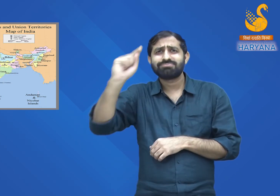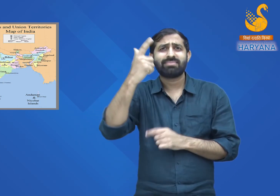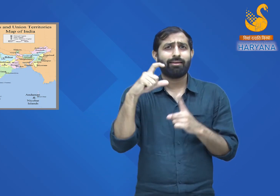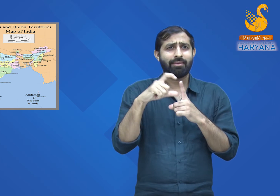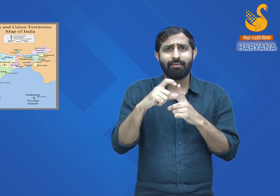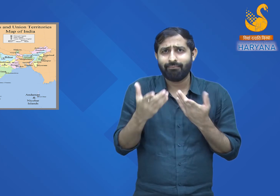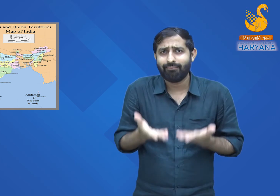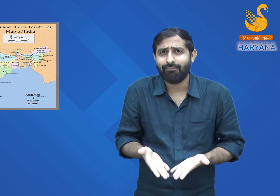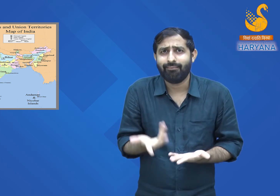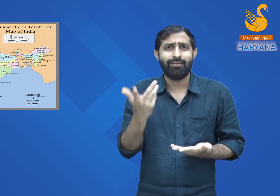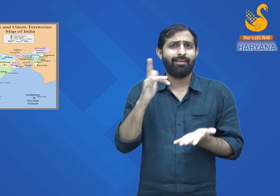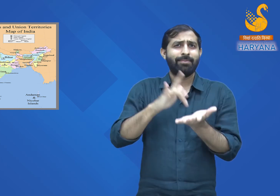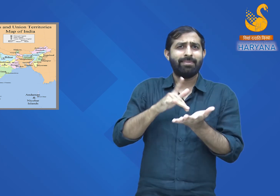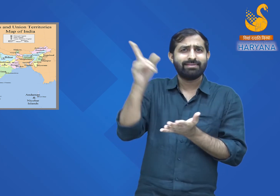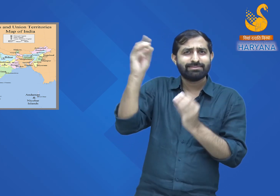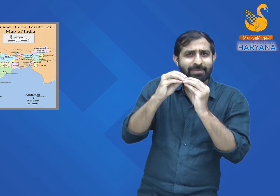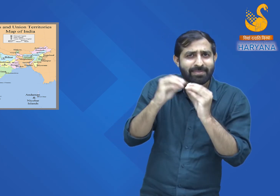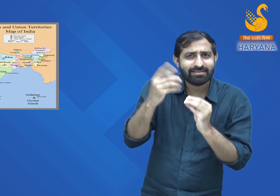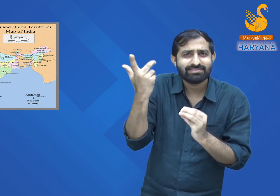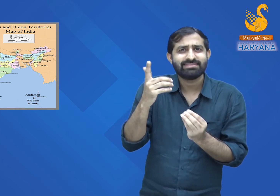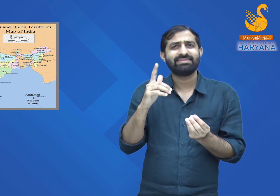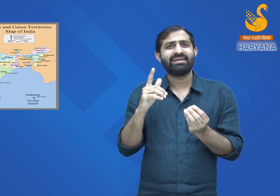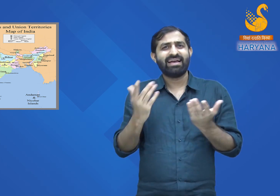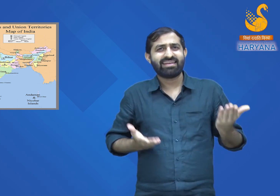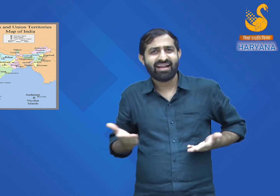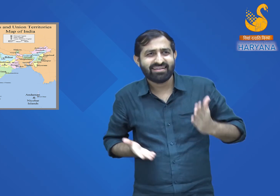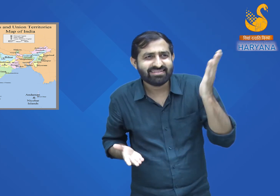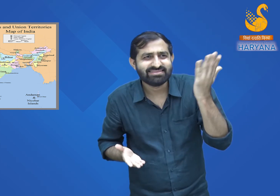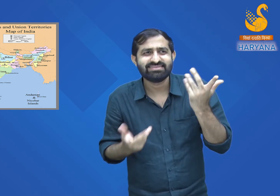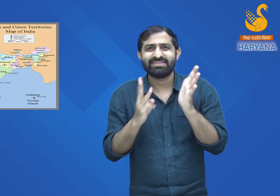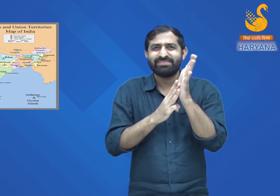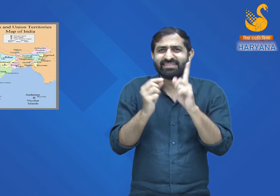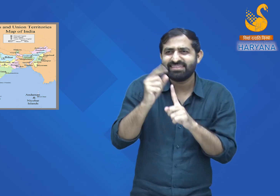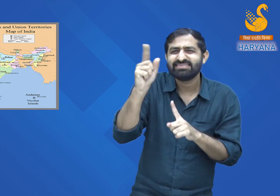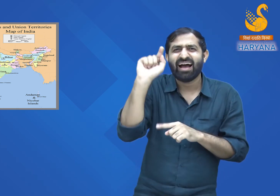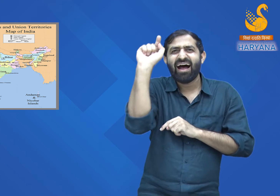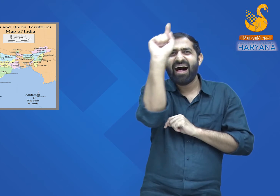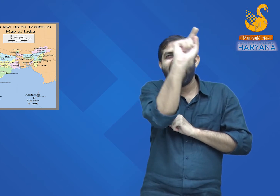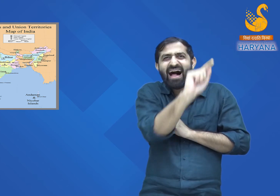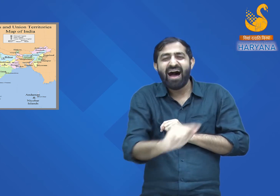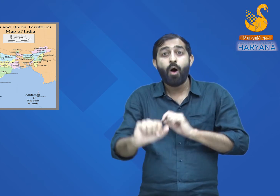in different states of India like Delhi, Mumbai, Calcutta and many other.